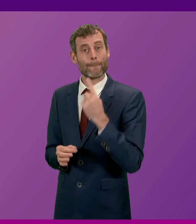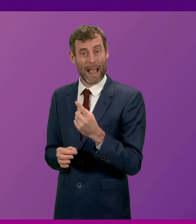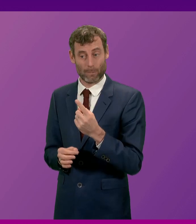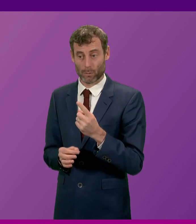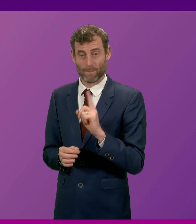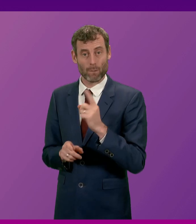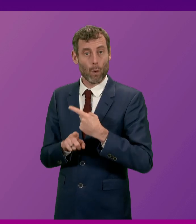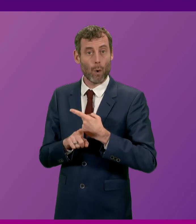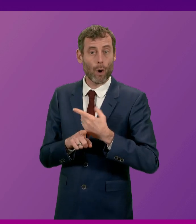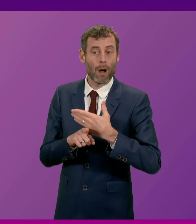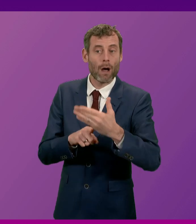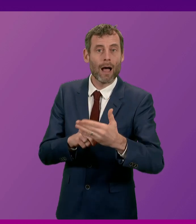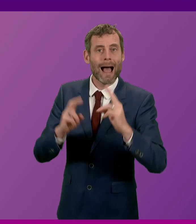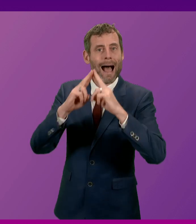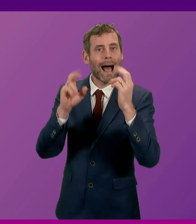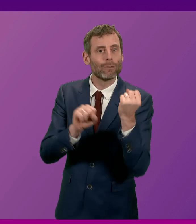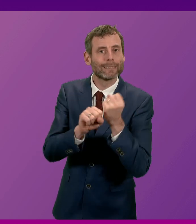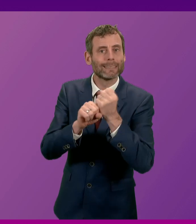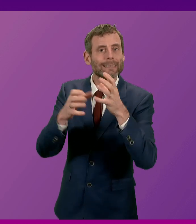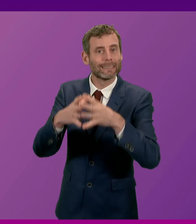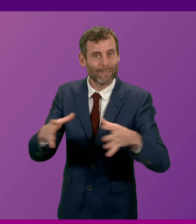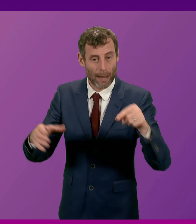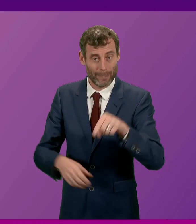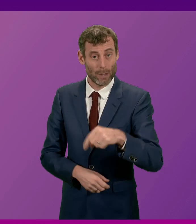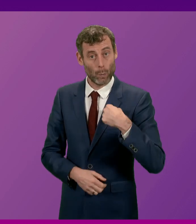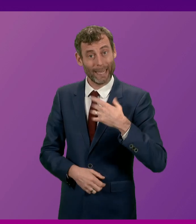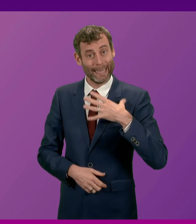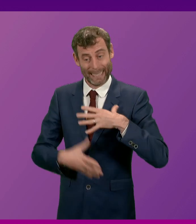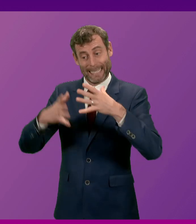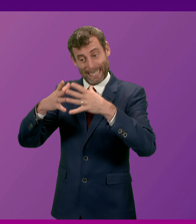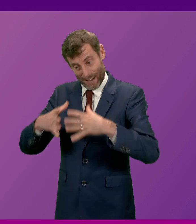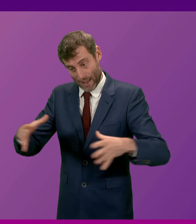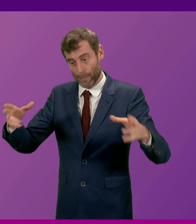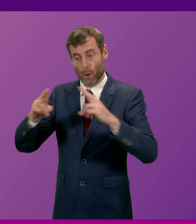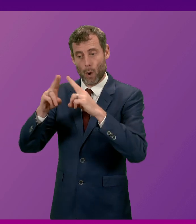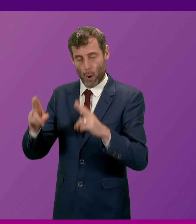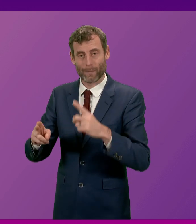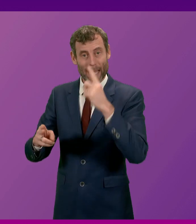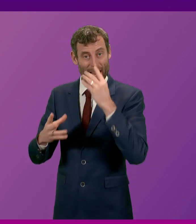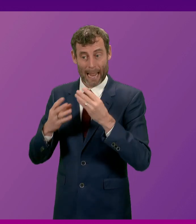driving away investment; they are harming our economy. With the SNP miles off from meeting